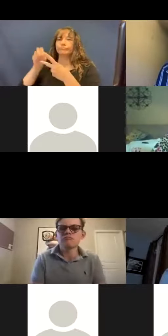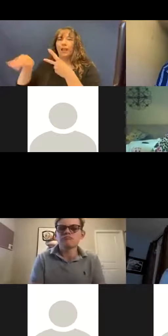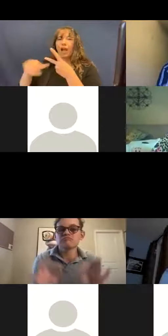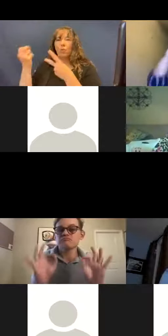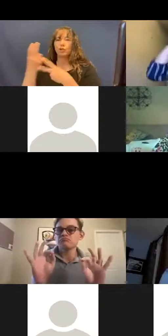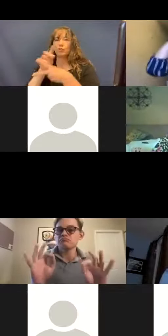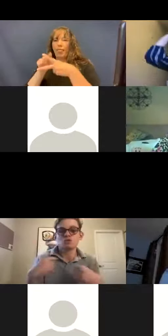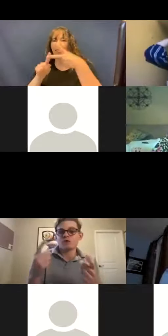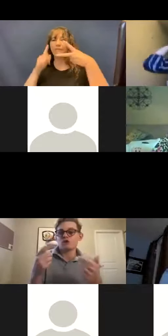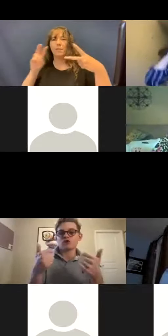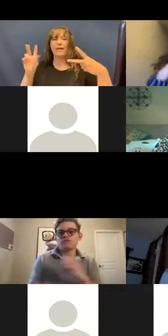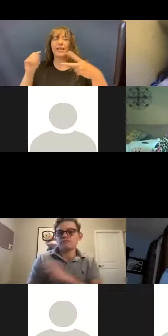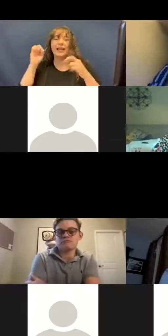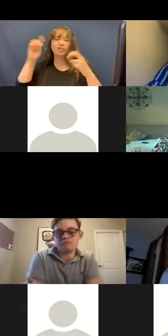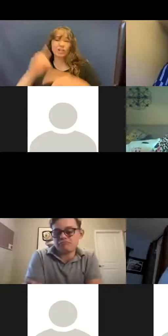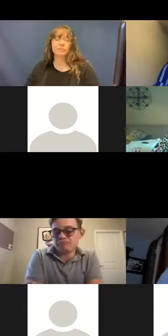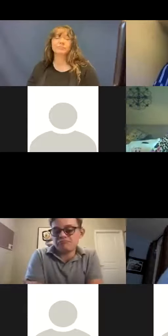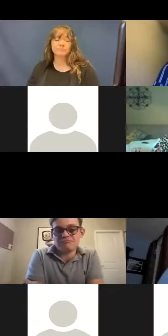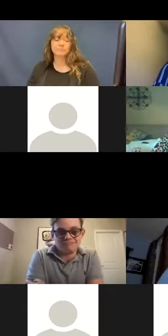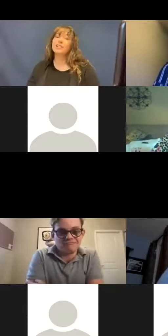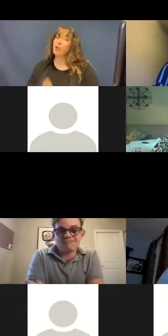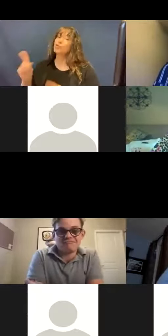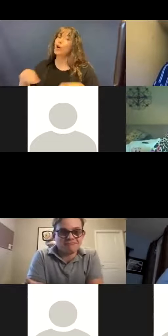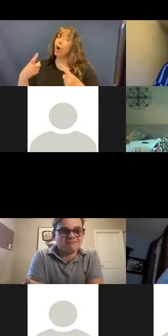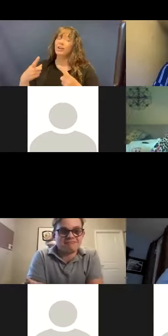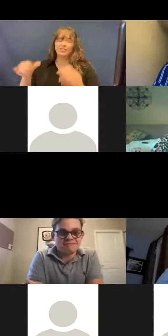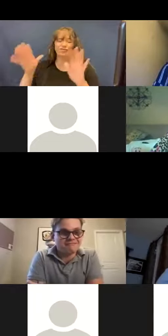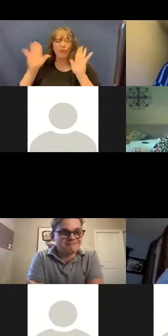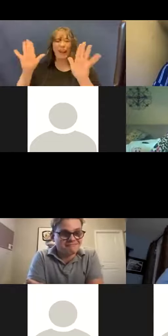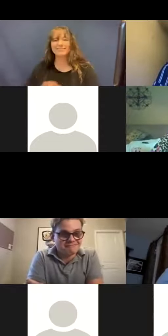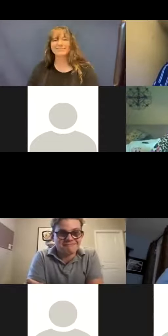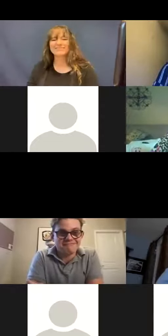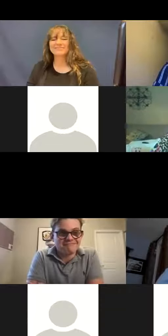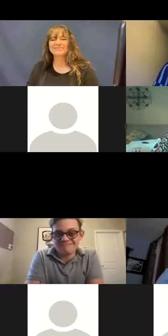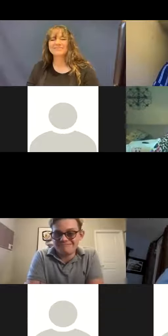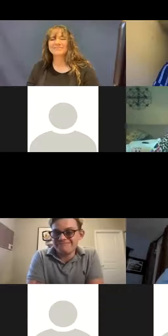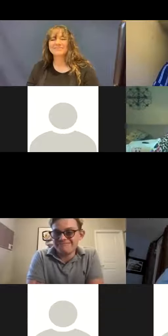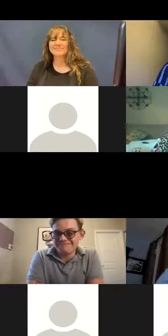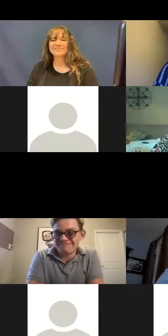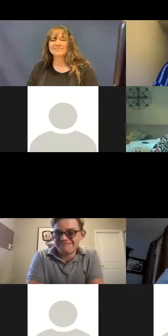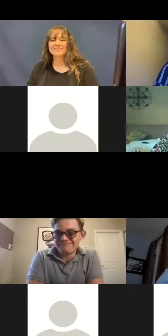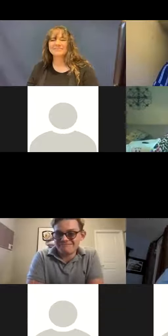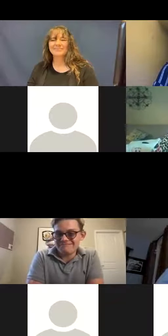vet education. So, so far it has been great. >> DR. DANIELLE RASTETTER: I actually have